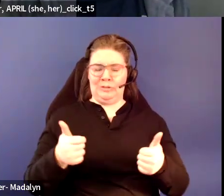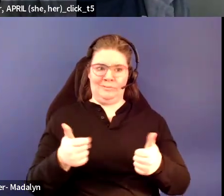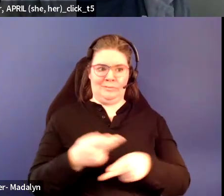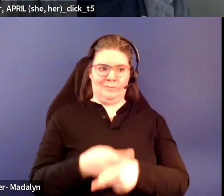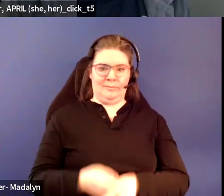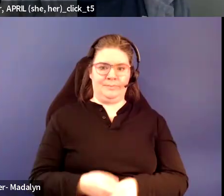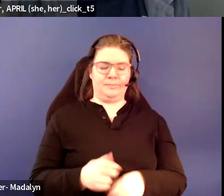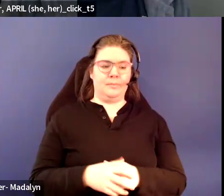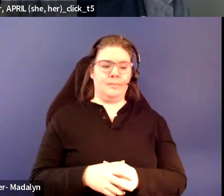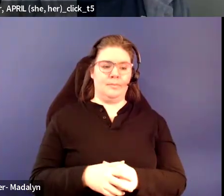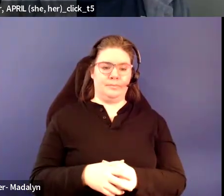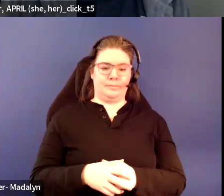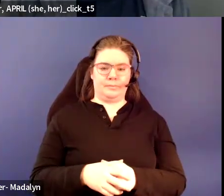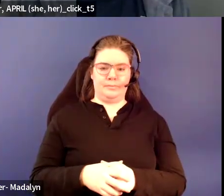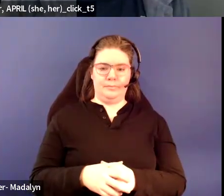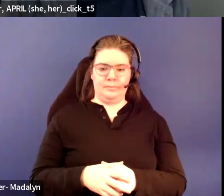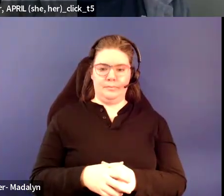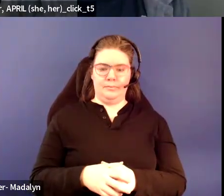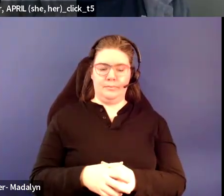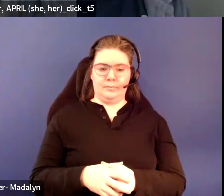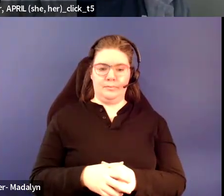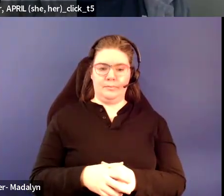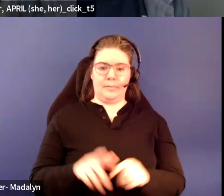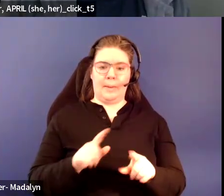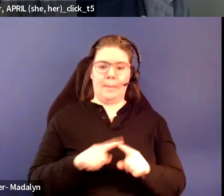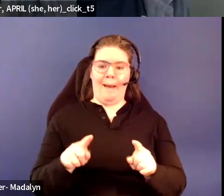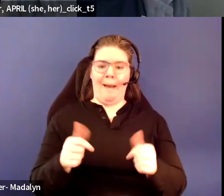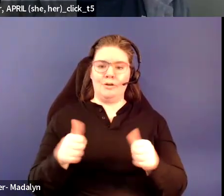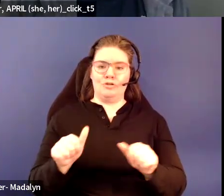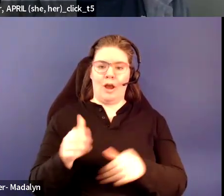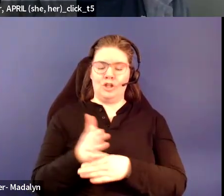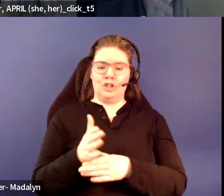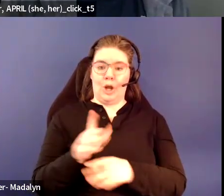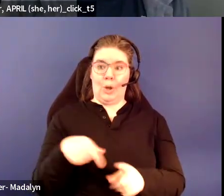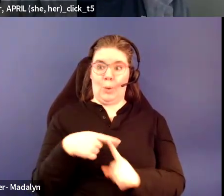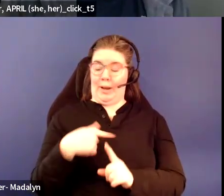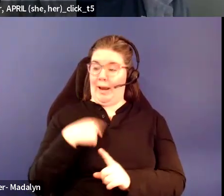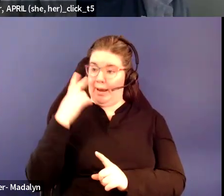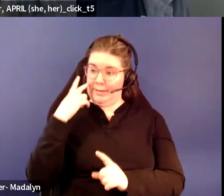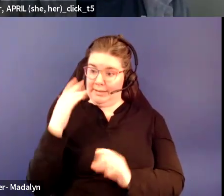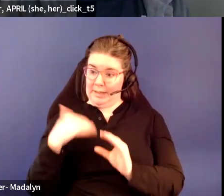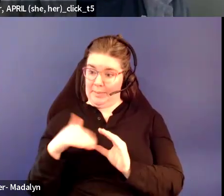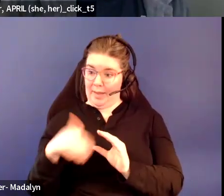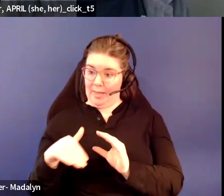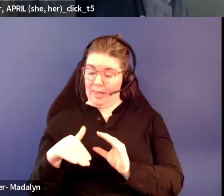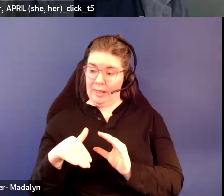Carolyn Grawi: certainly mentioned. You know, we tried to share. When when I see emails and try to get get information out.